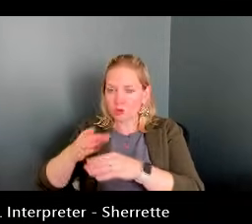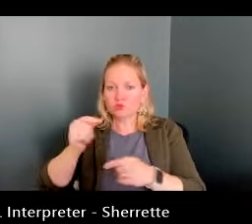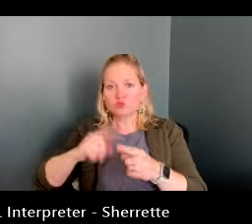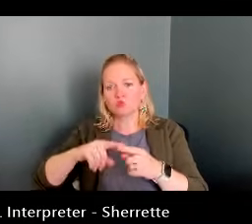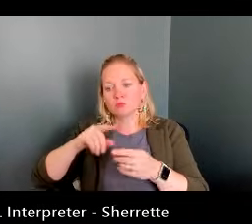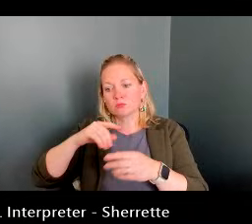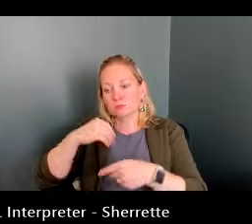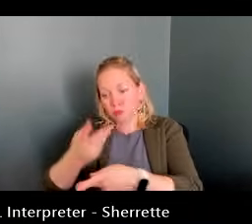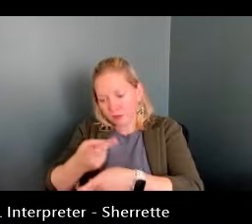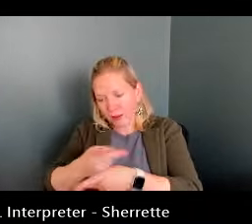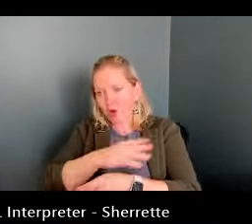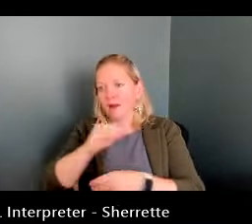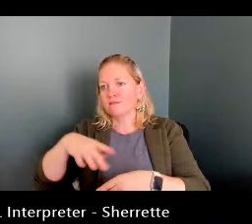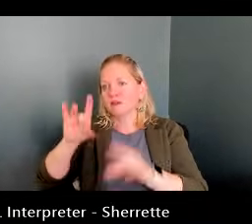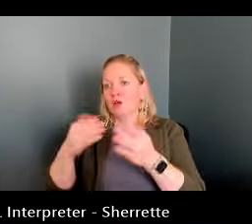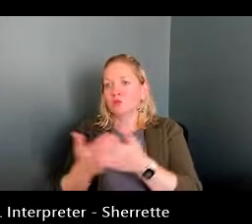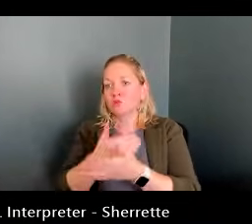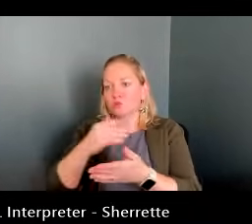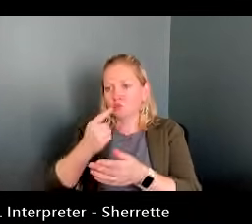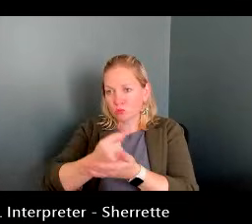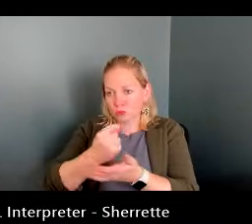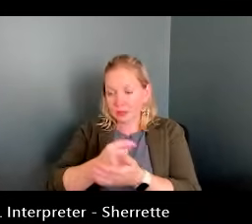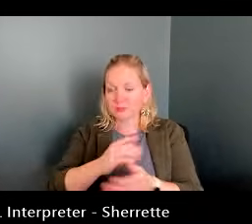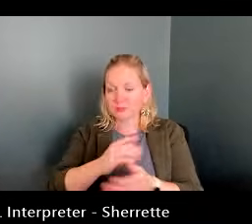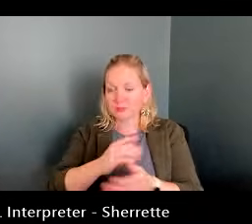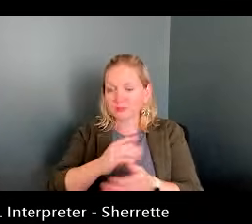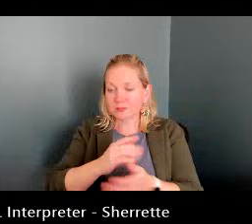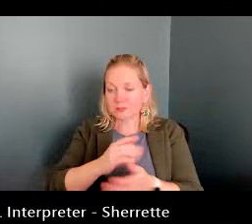and to members of the regulatory community responsible for reviewing proposed new